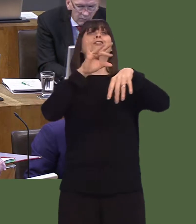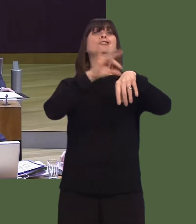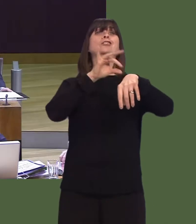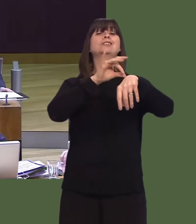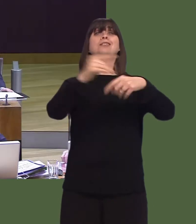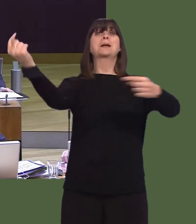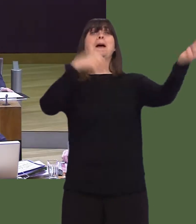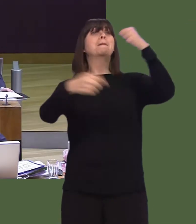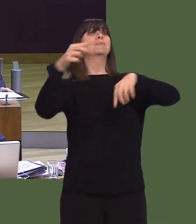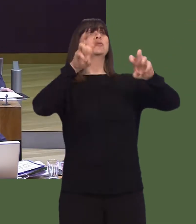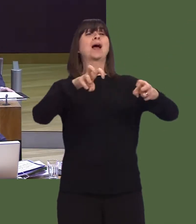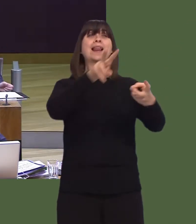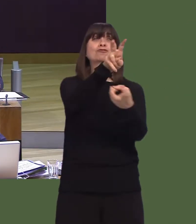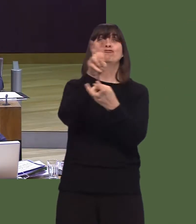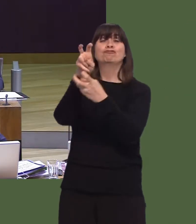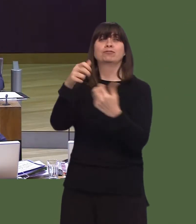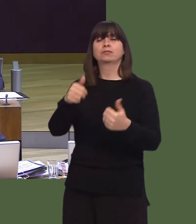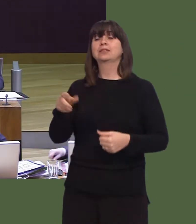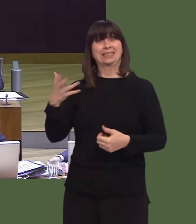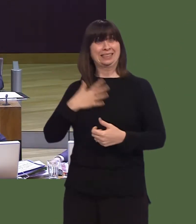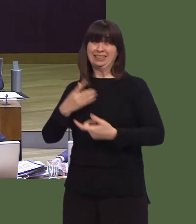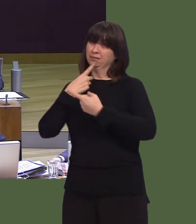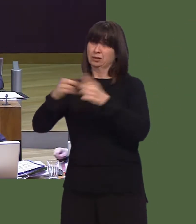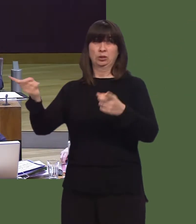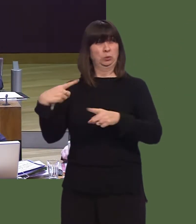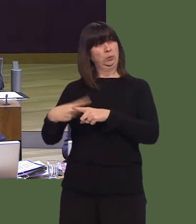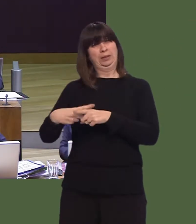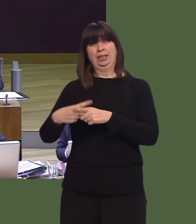Leanne Wood AM: First Minister, we need that announcement sooner rather than later.